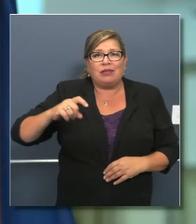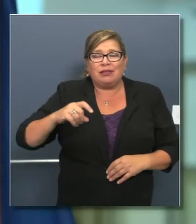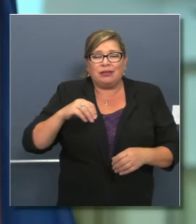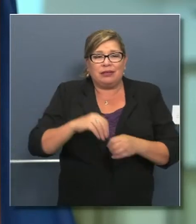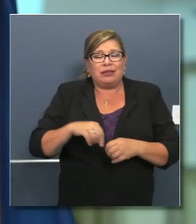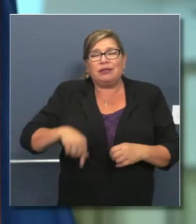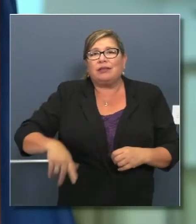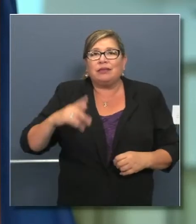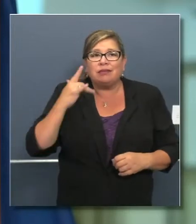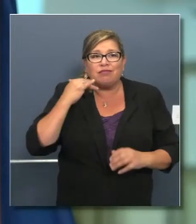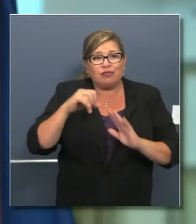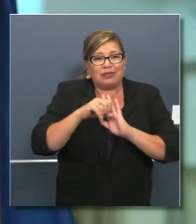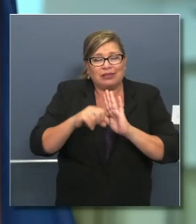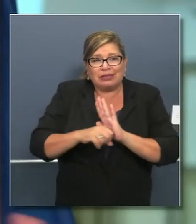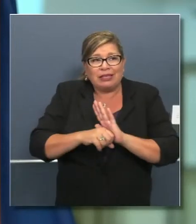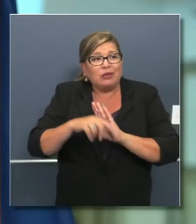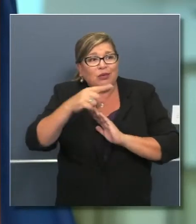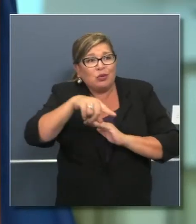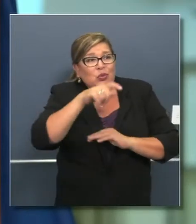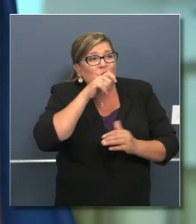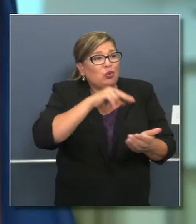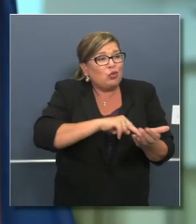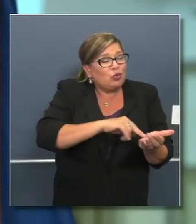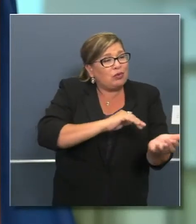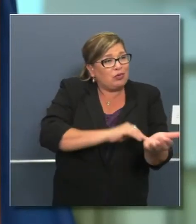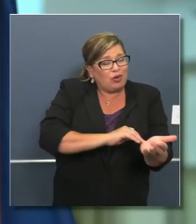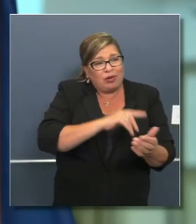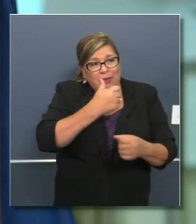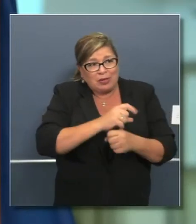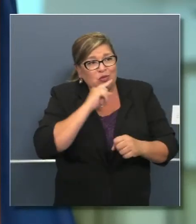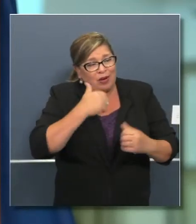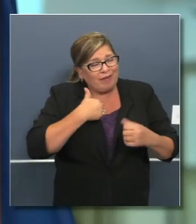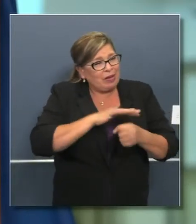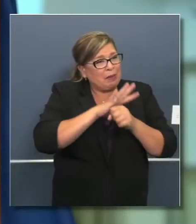the state to meet the needs of those sectors of our economy that are reopening that need